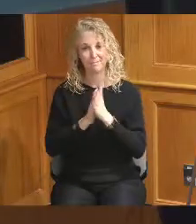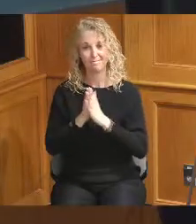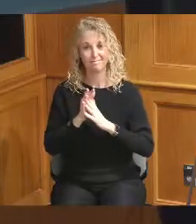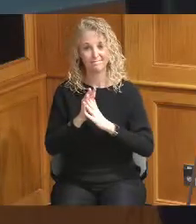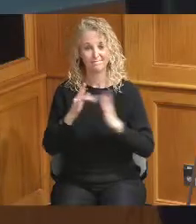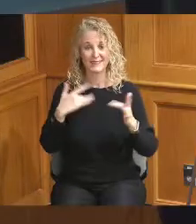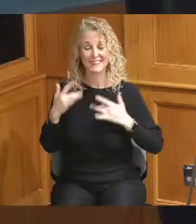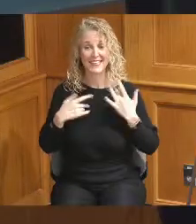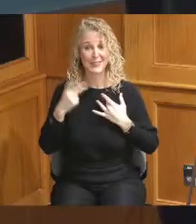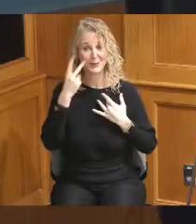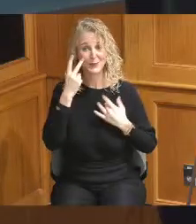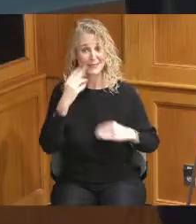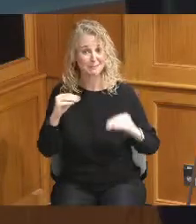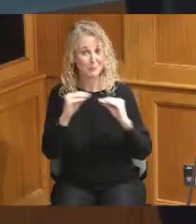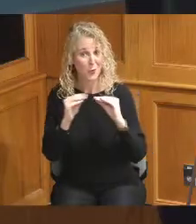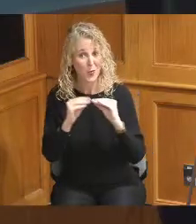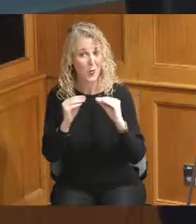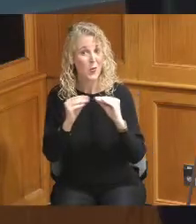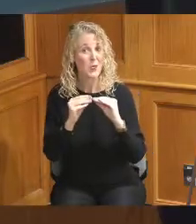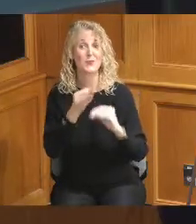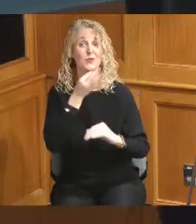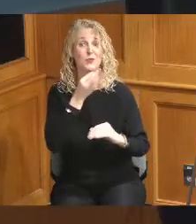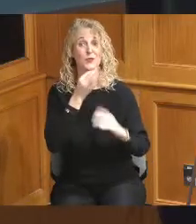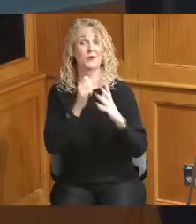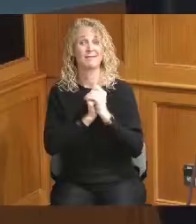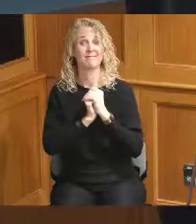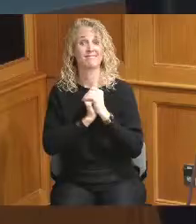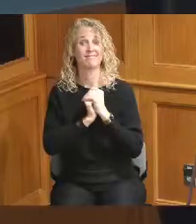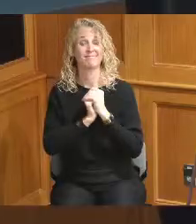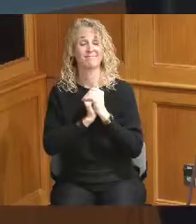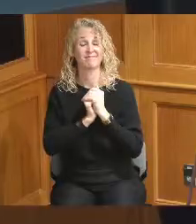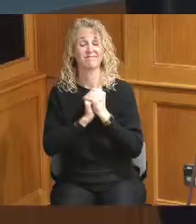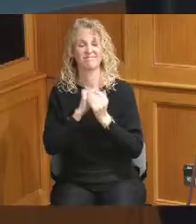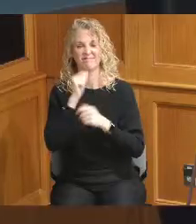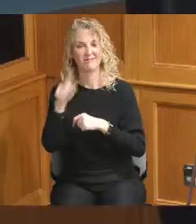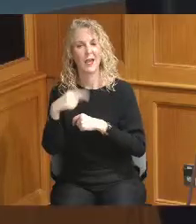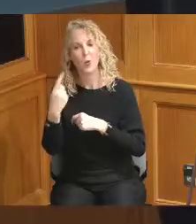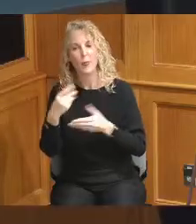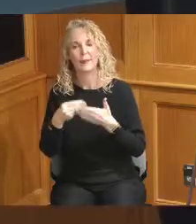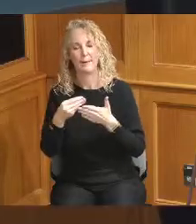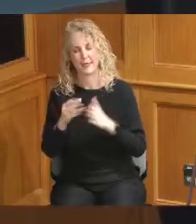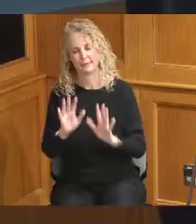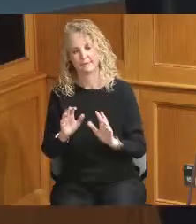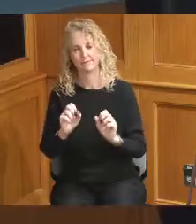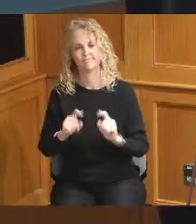your recommendations about what what more we can do outside of just funding I really appreciate